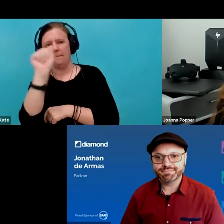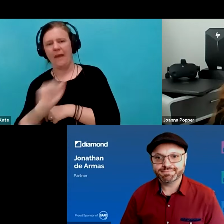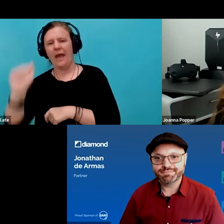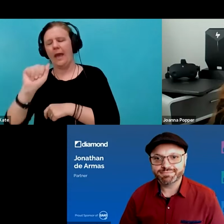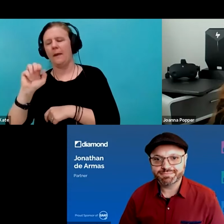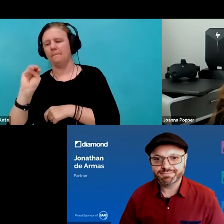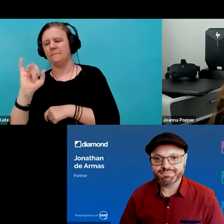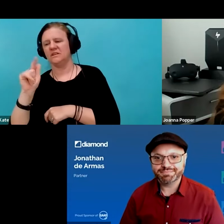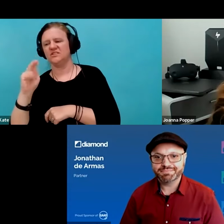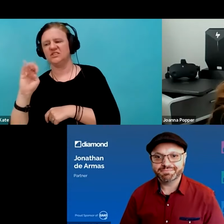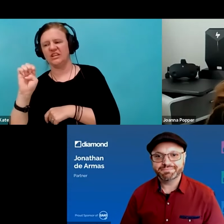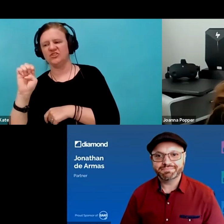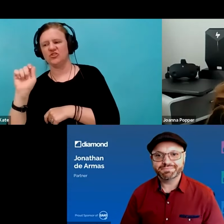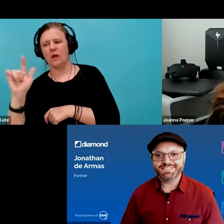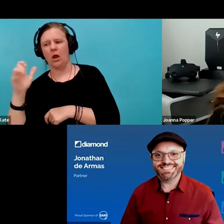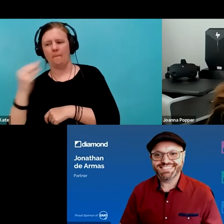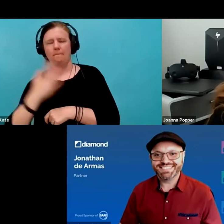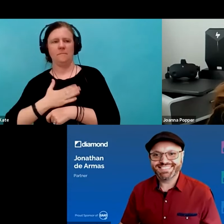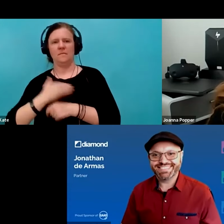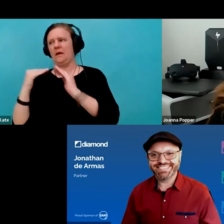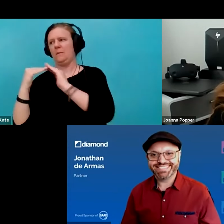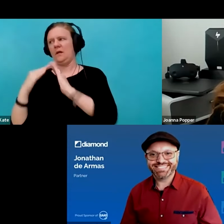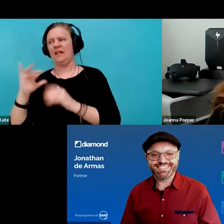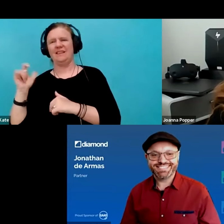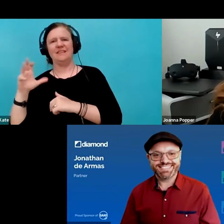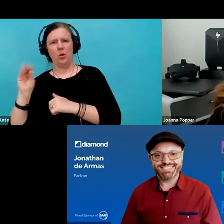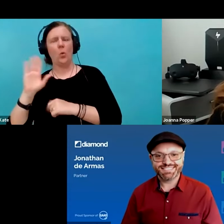it goes to me and my colleague, Leo and we'll get back to you as soon as we can.